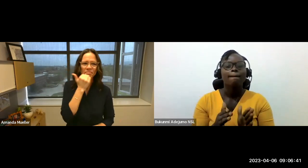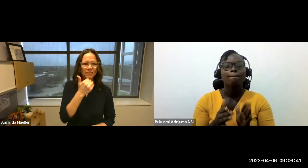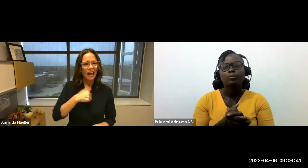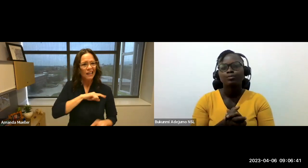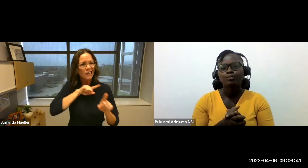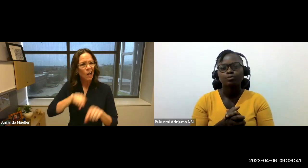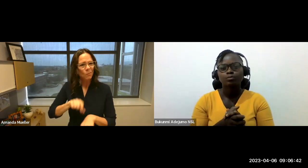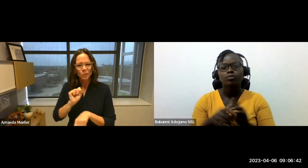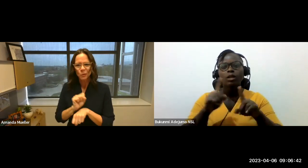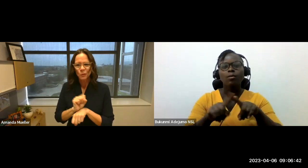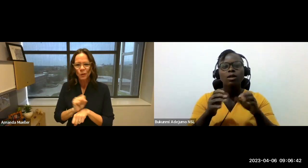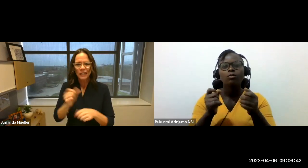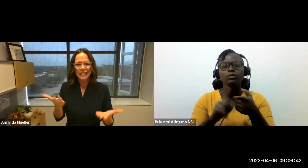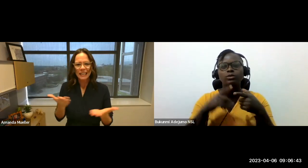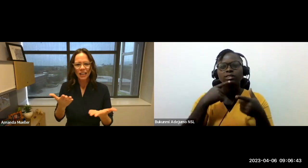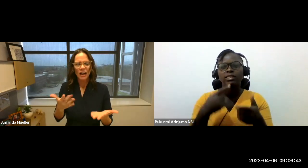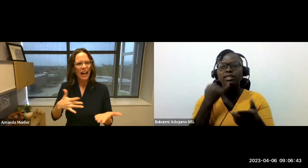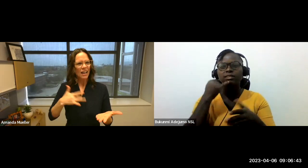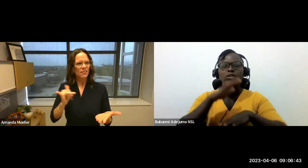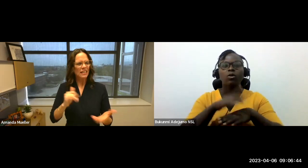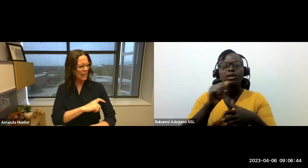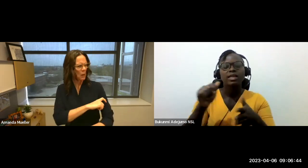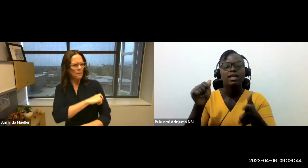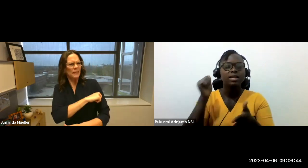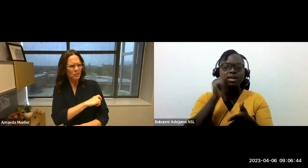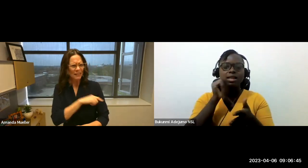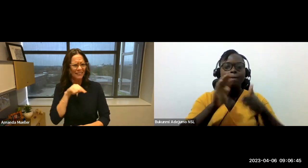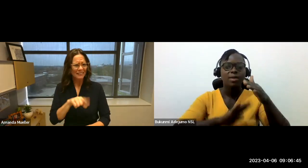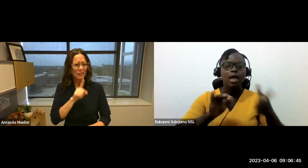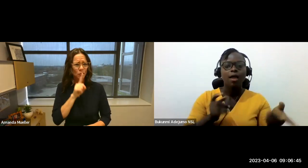What I want to say is on a daily basis. I come to work here at.